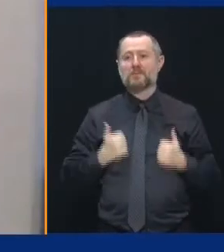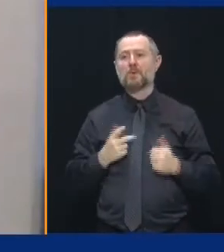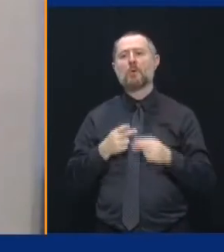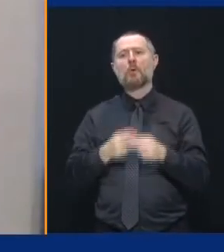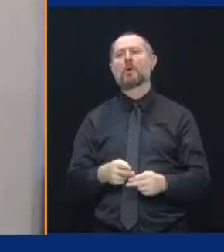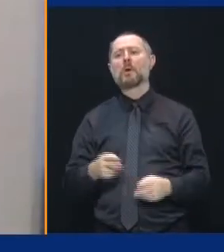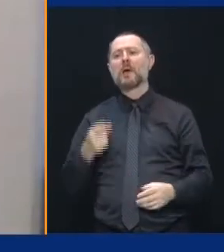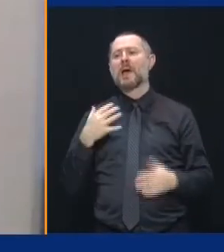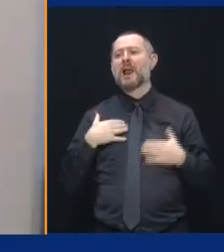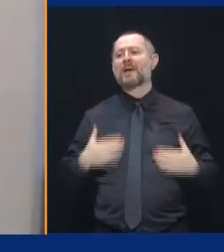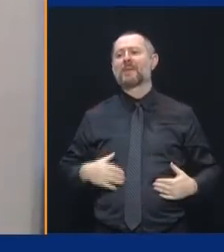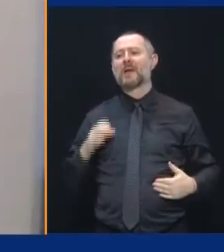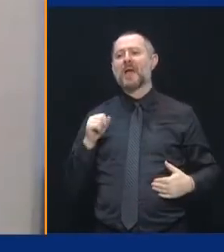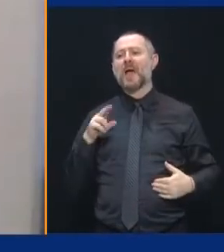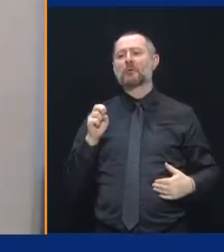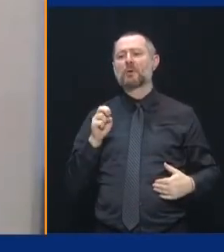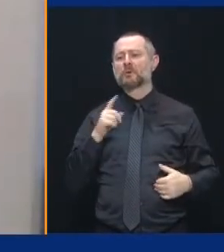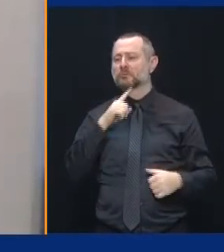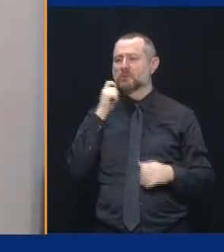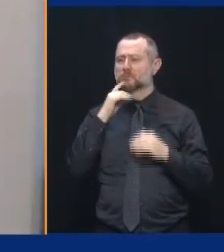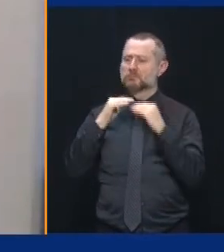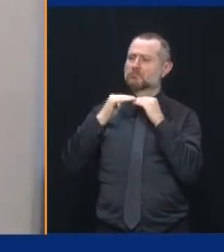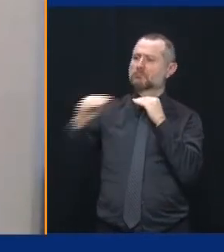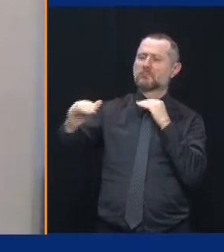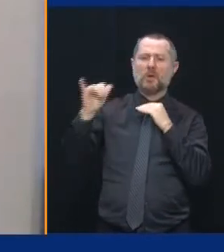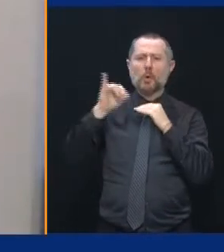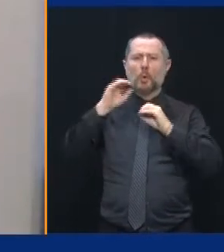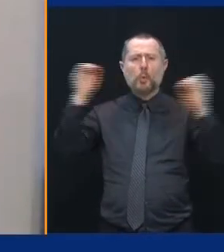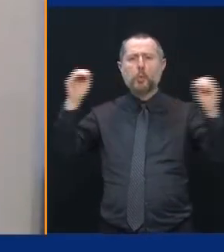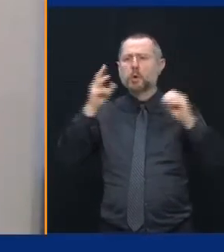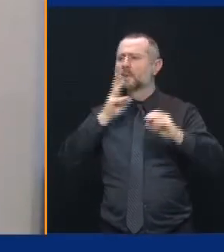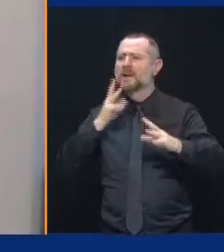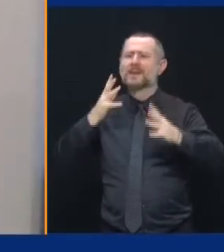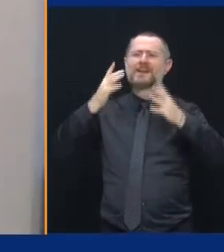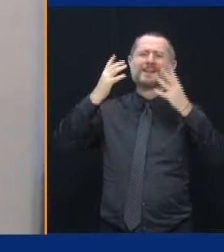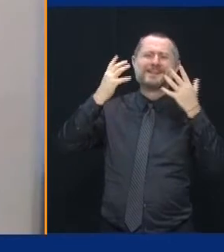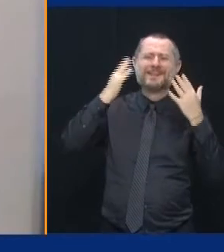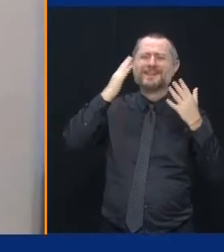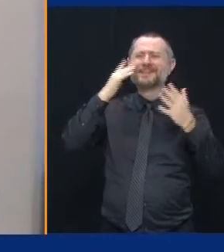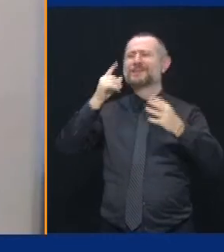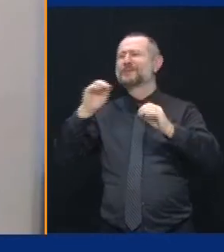YOU STARTED THAT AS A GOVERNOR AND I GIVE YOU CREDIT FOR THAT.